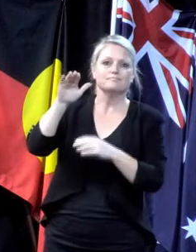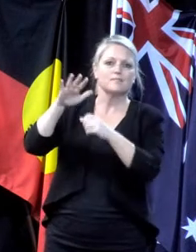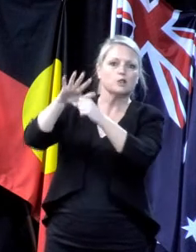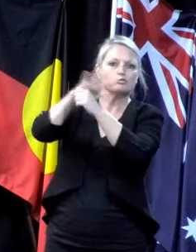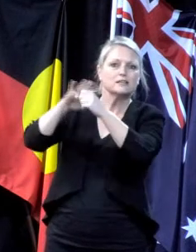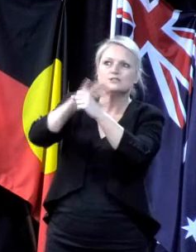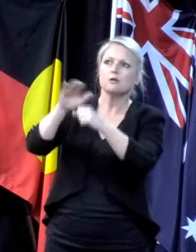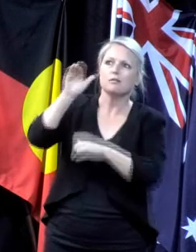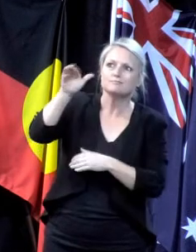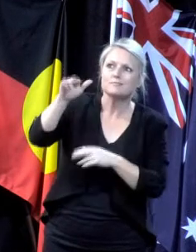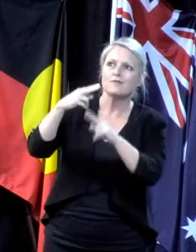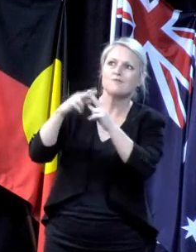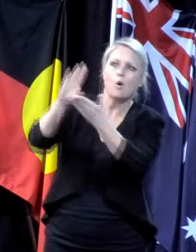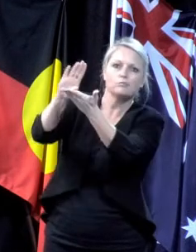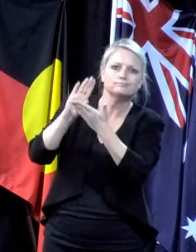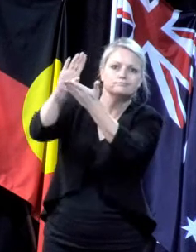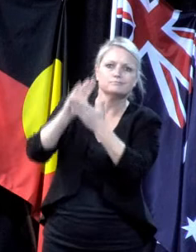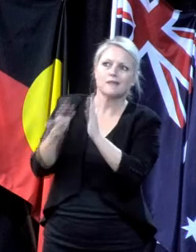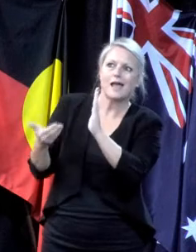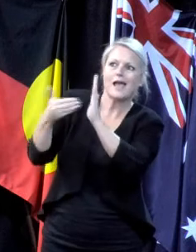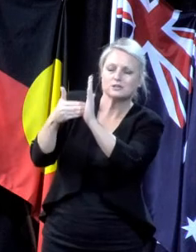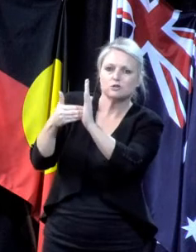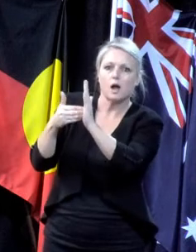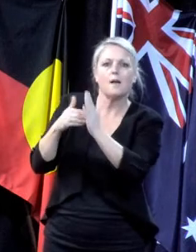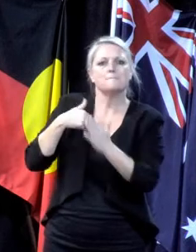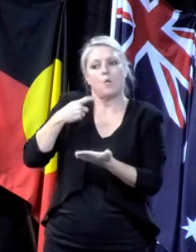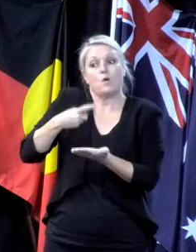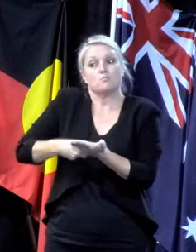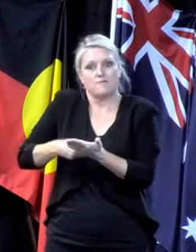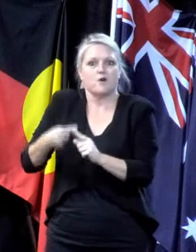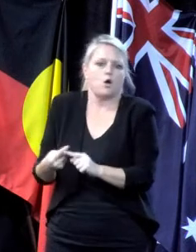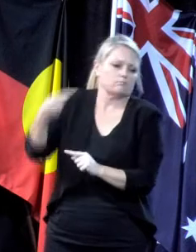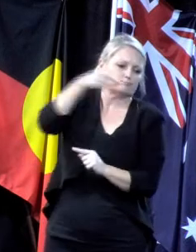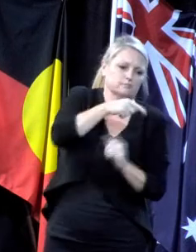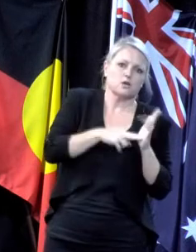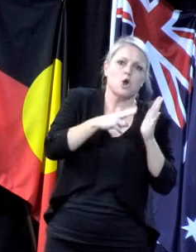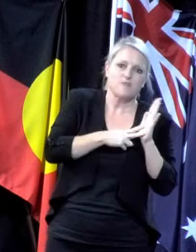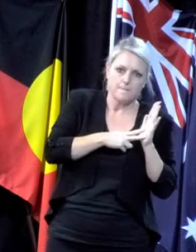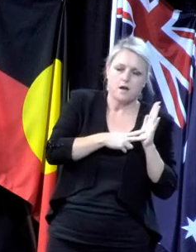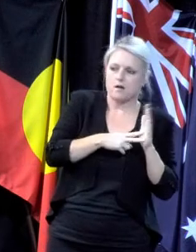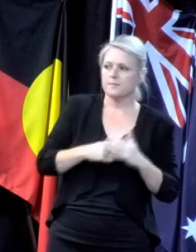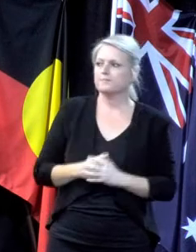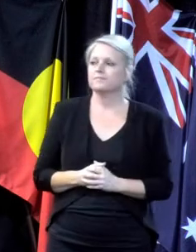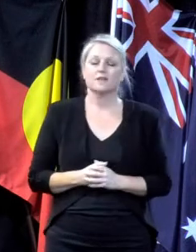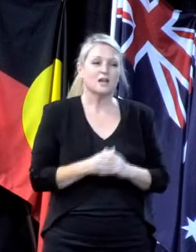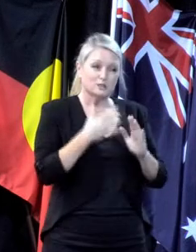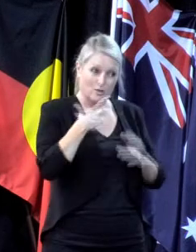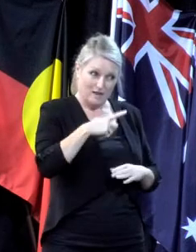instead of having them included from the beginning in that allocation. So does that create a time lag between... Yes. DR MELLIFONT: Request and...